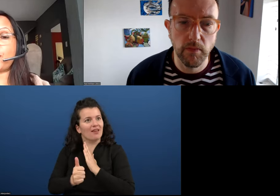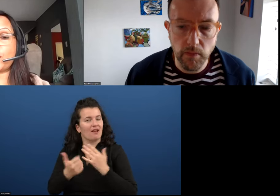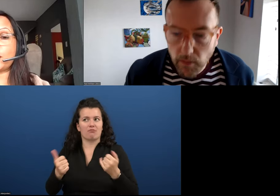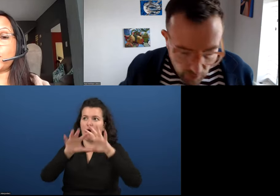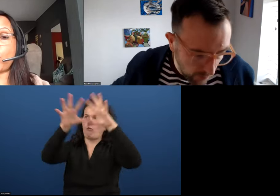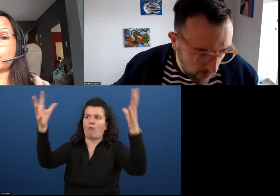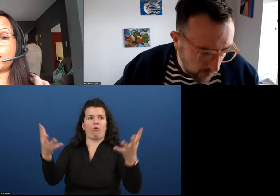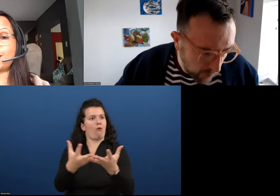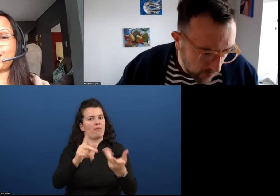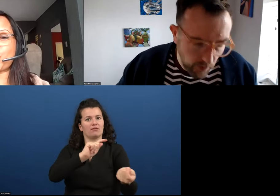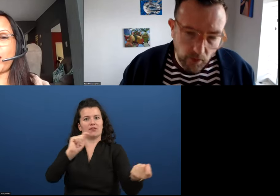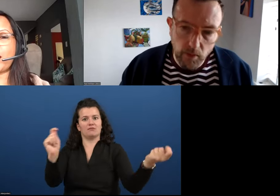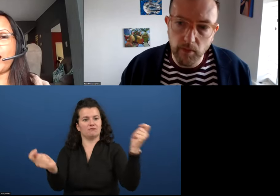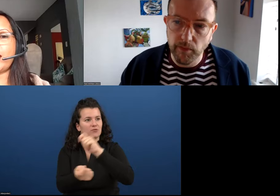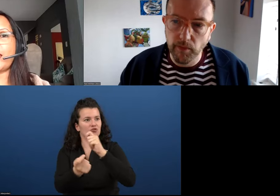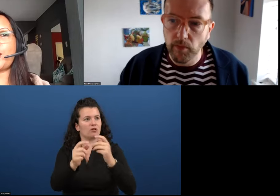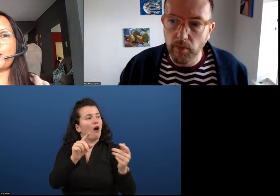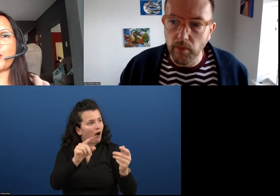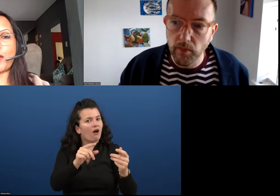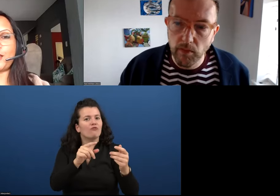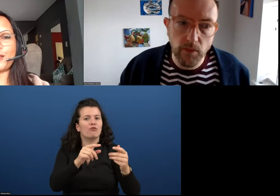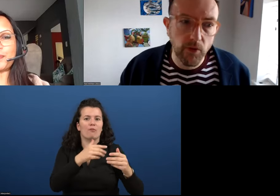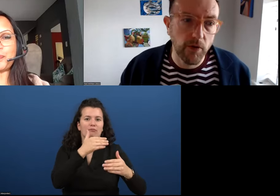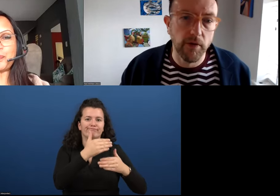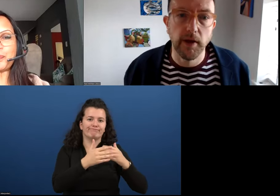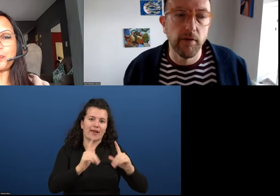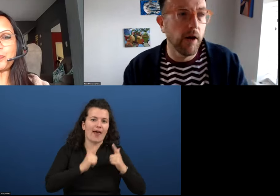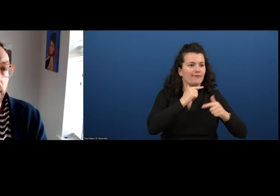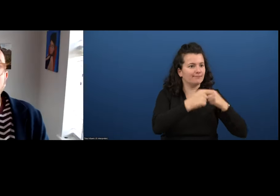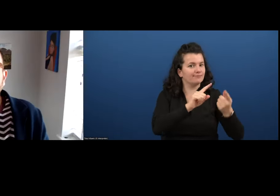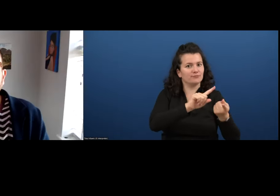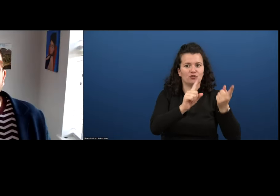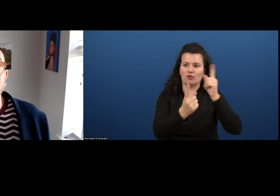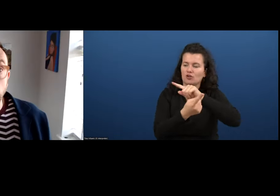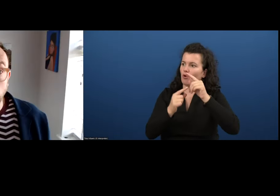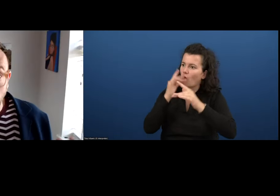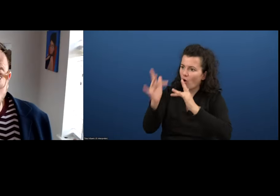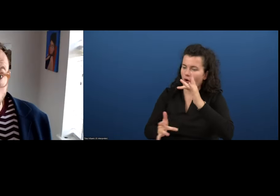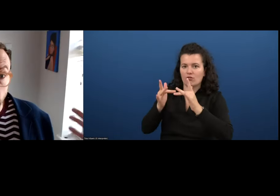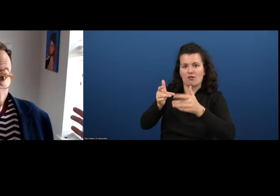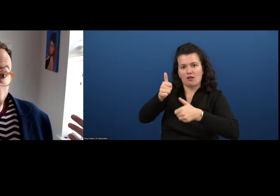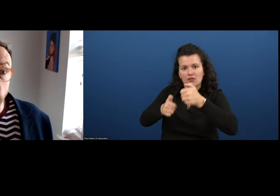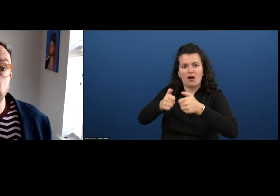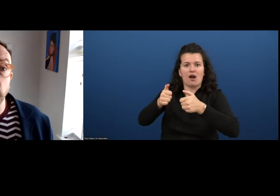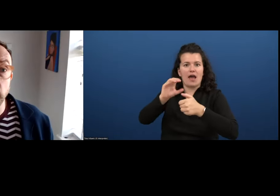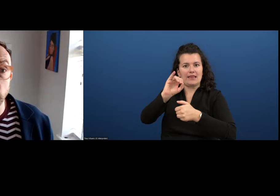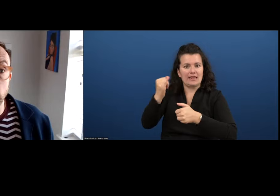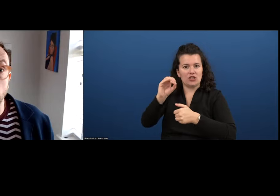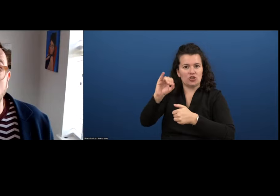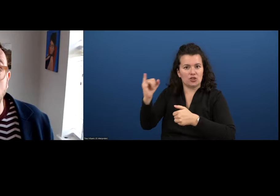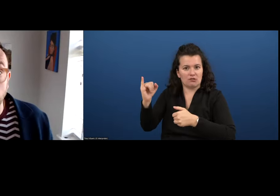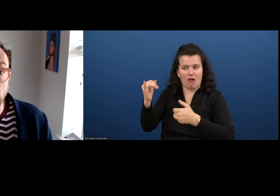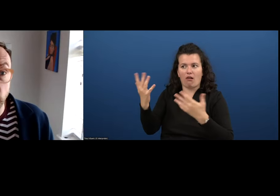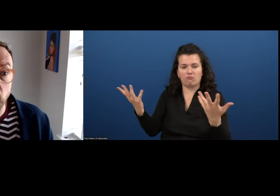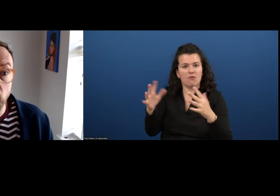14:26:24 continent as well. Thank you so much. 14:26:28 And I'm new I'm a white male wearing